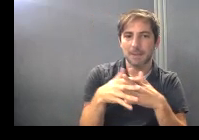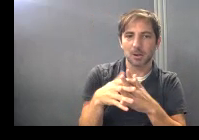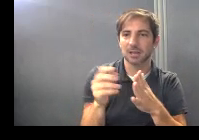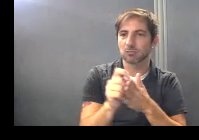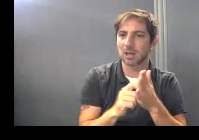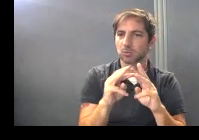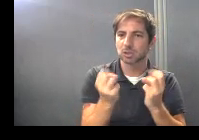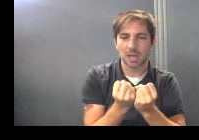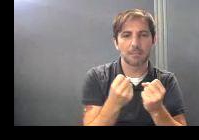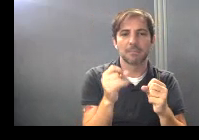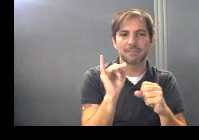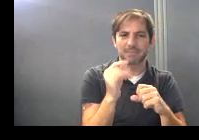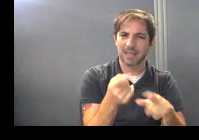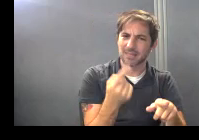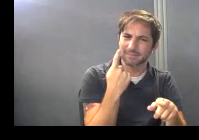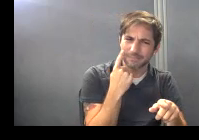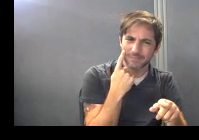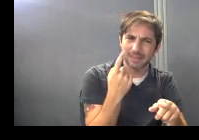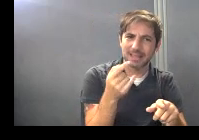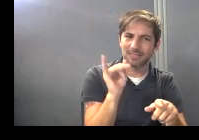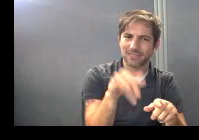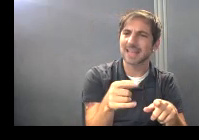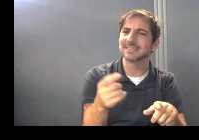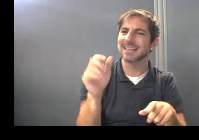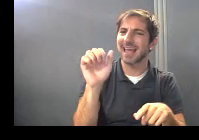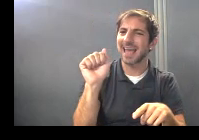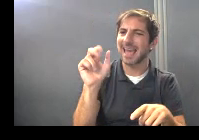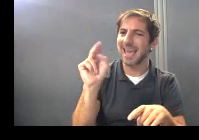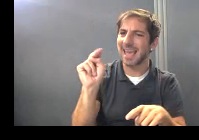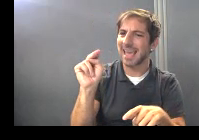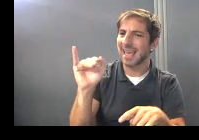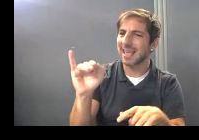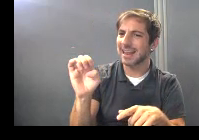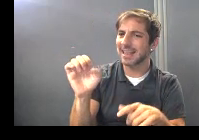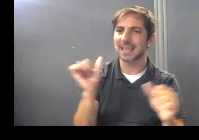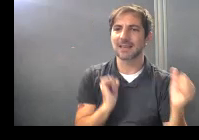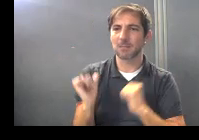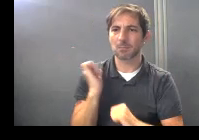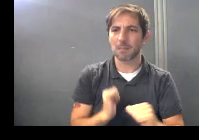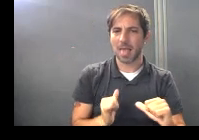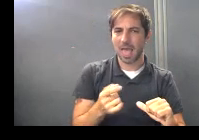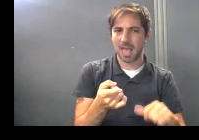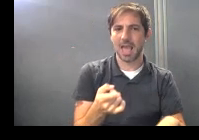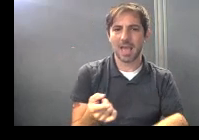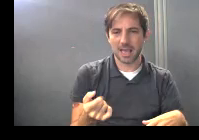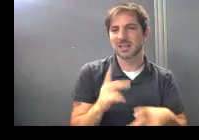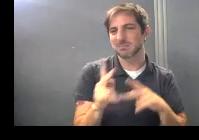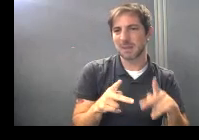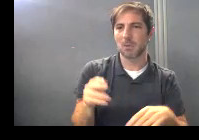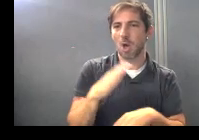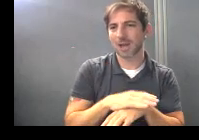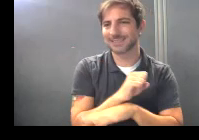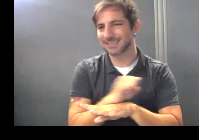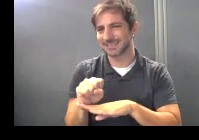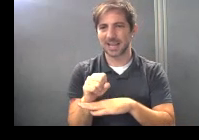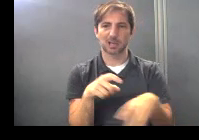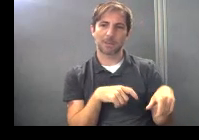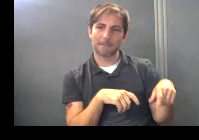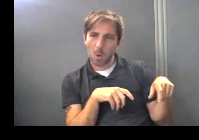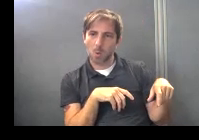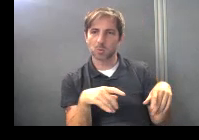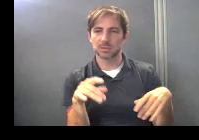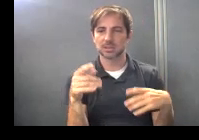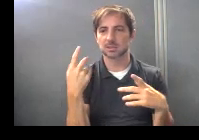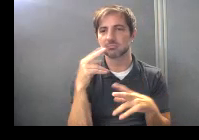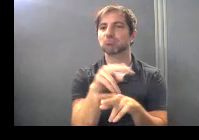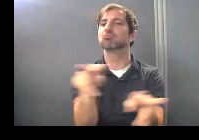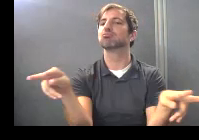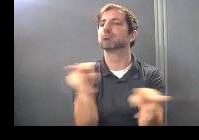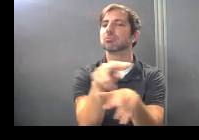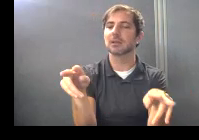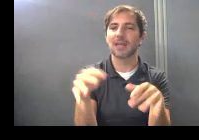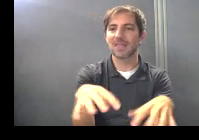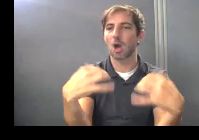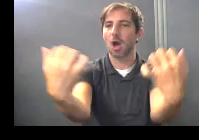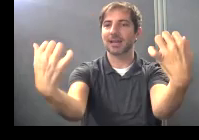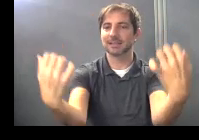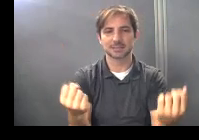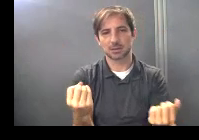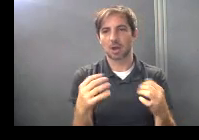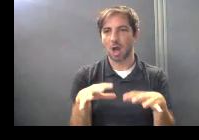IT'S A BUNCH OF YOUNG PEOPLE ON THE STAGE POSED LOOKING OUT AT THE AUDIENCE.